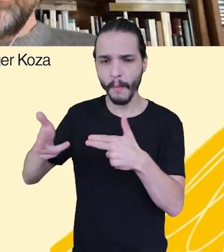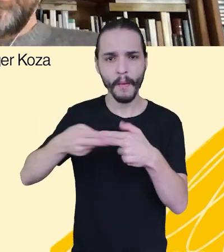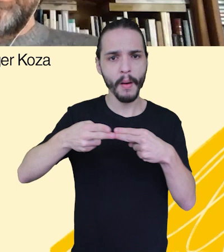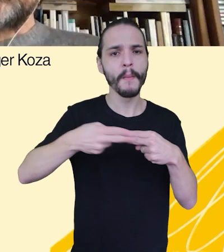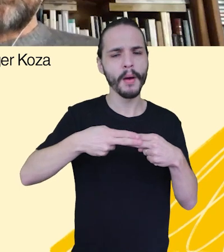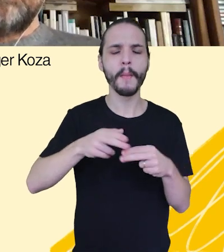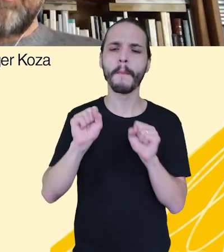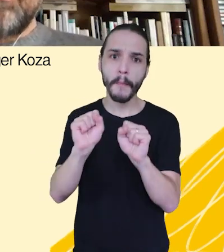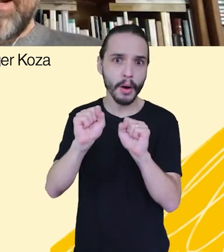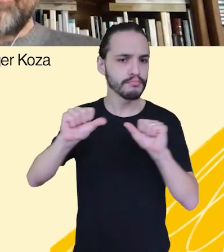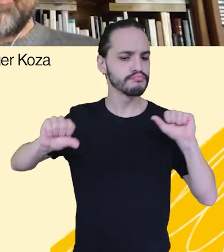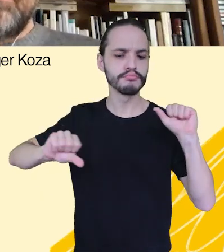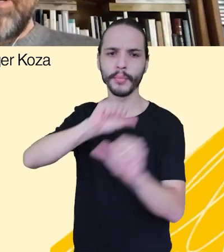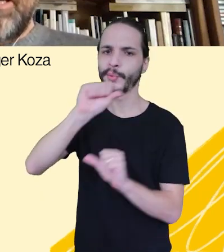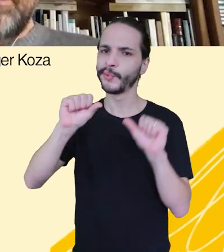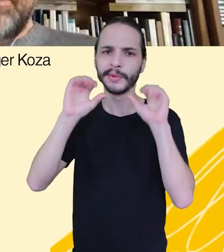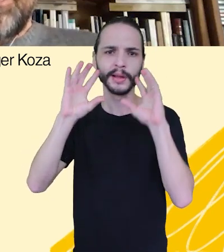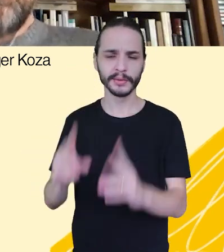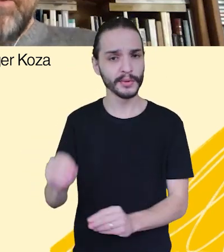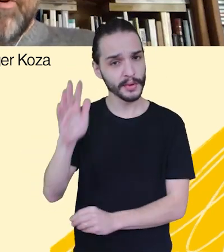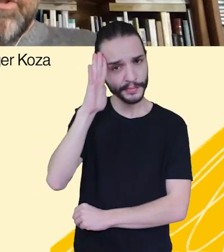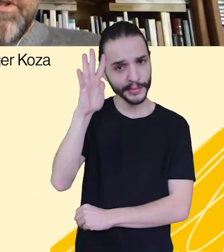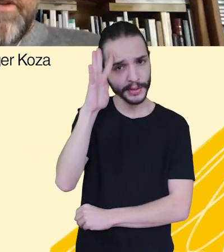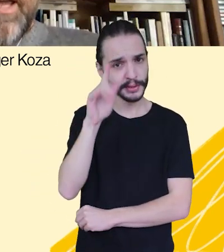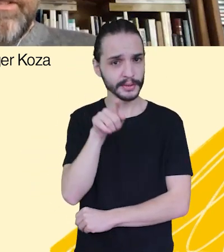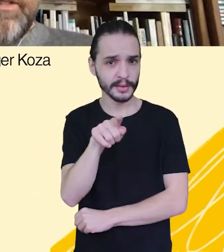I assume that you are extremely near the process of editing.